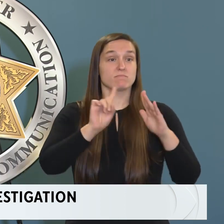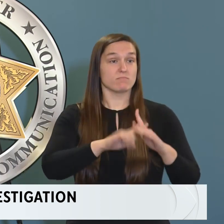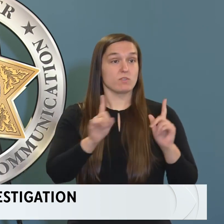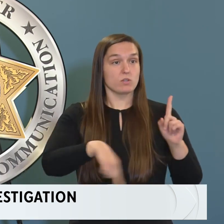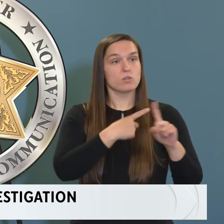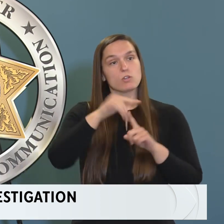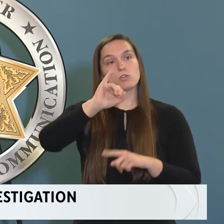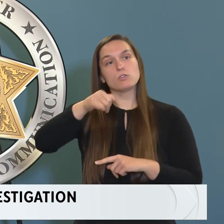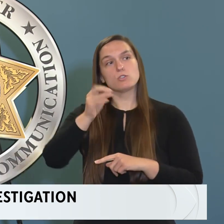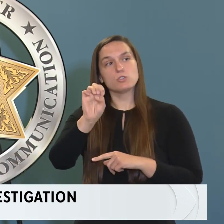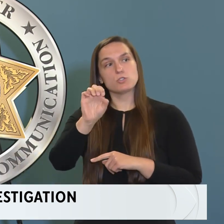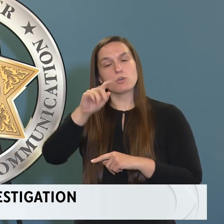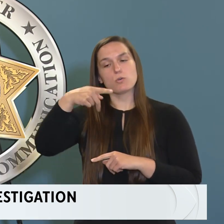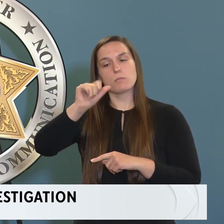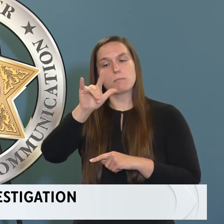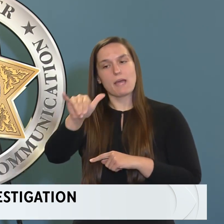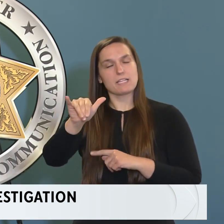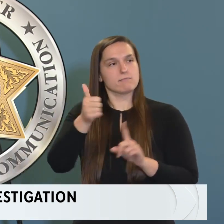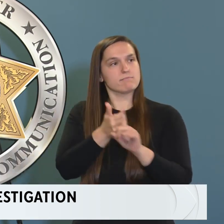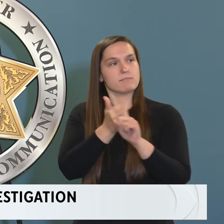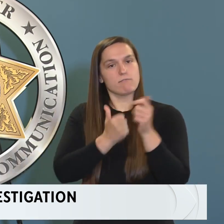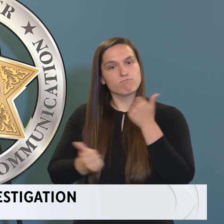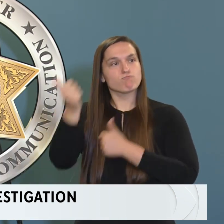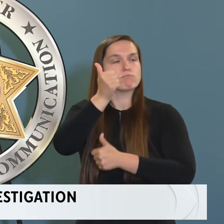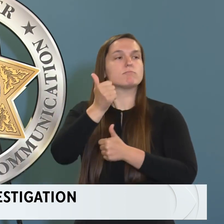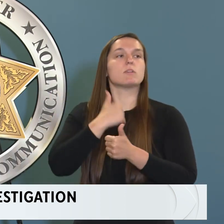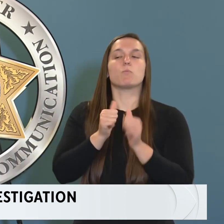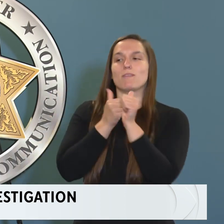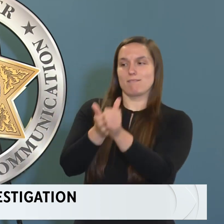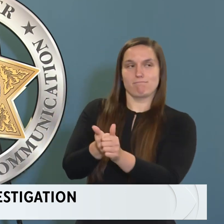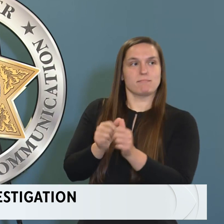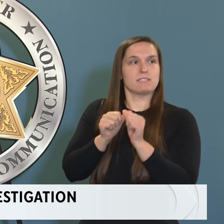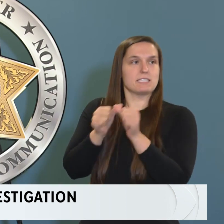NOTED HAVE A VERY CLOSE WORKING RELATIONSHIP WITH THE SHERIFF'S OFFICE THROUGHOUT THIS ENTIRE